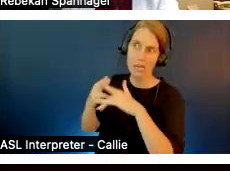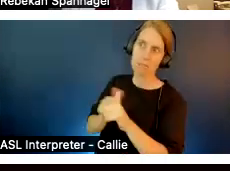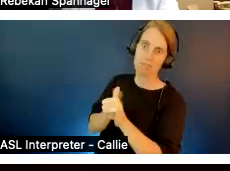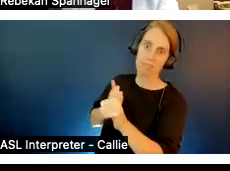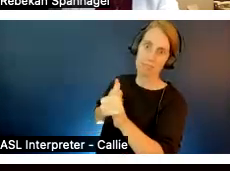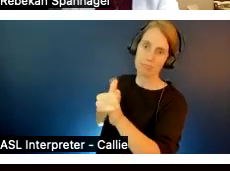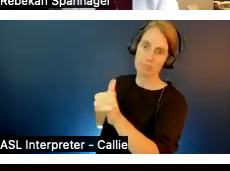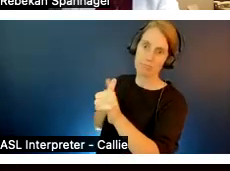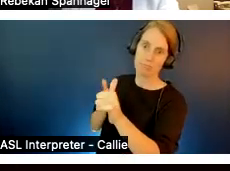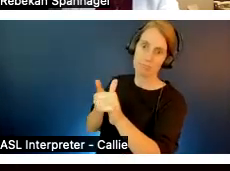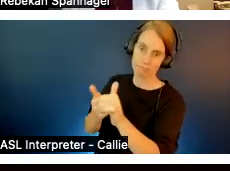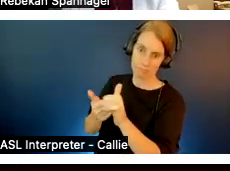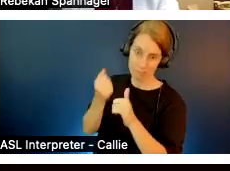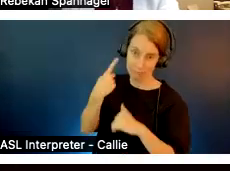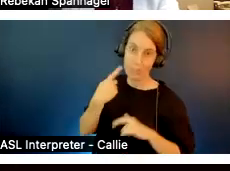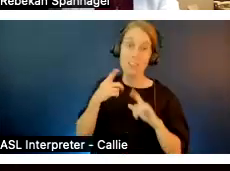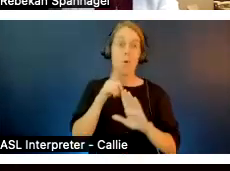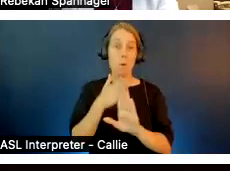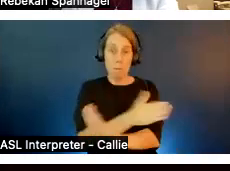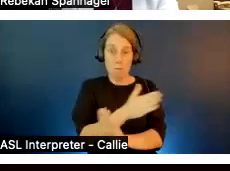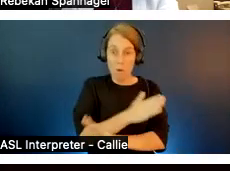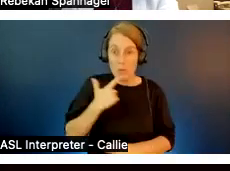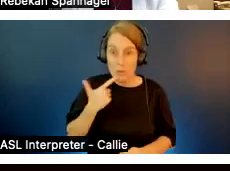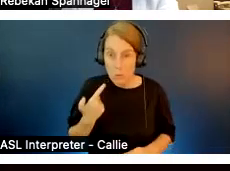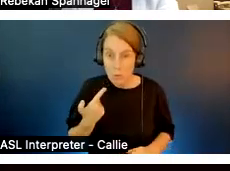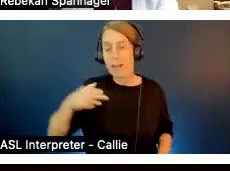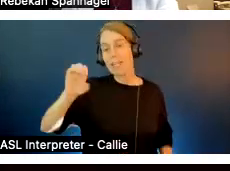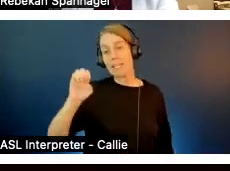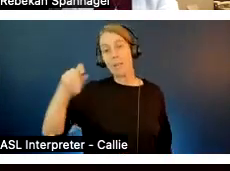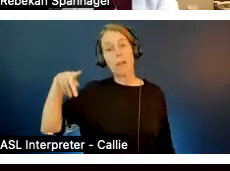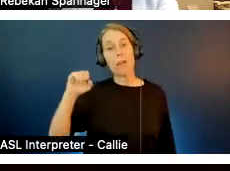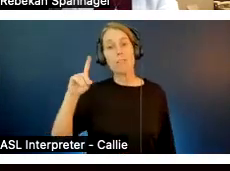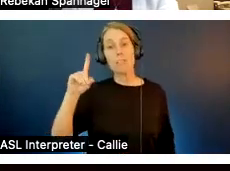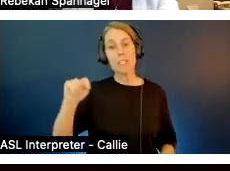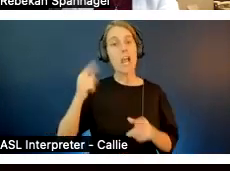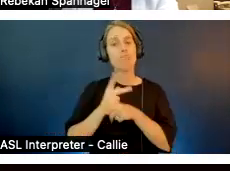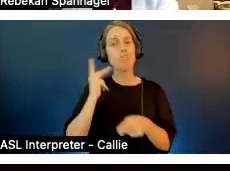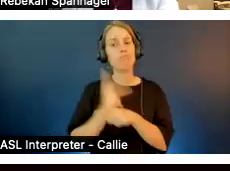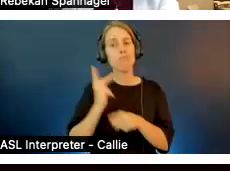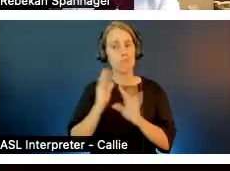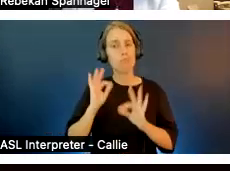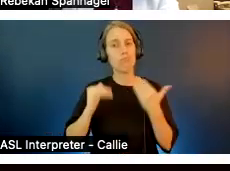uh beyond 21 you're on that waiver and you're able to get the services so that there's not that gap